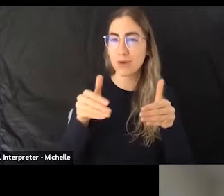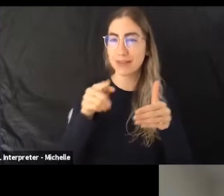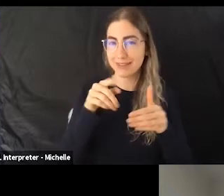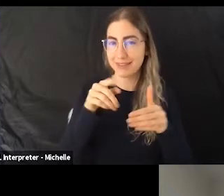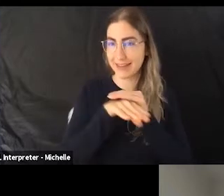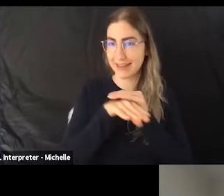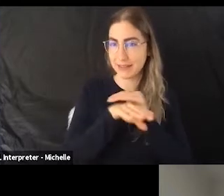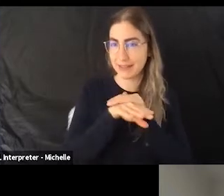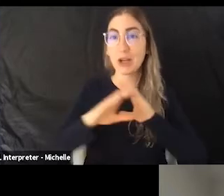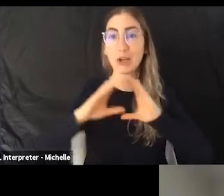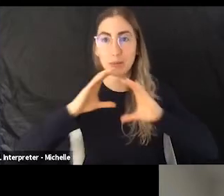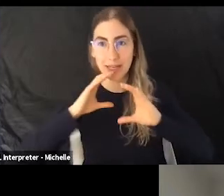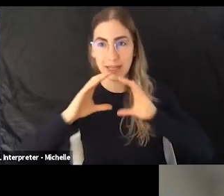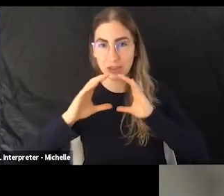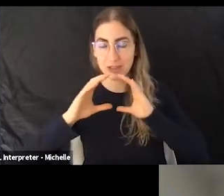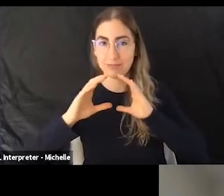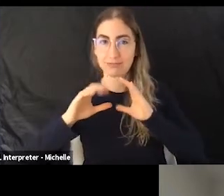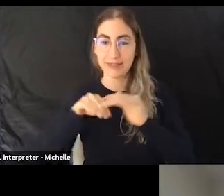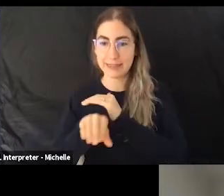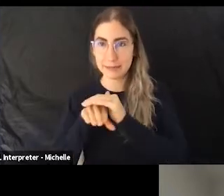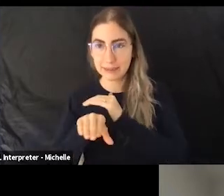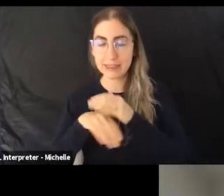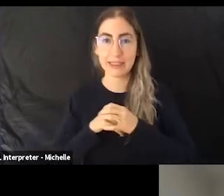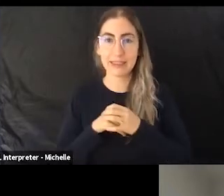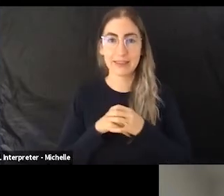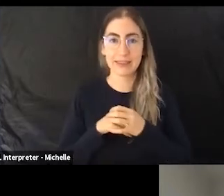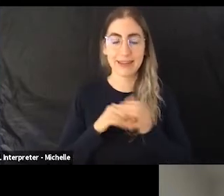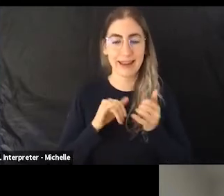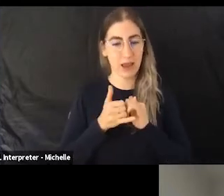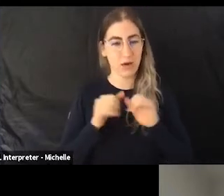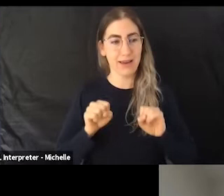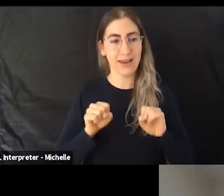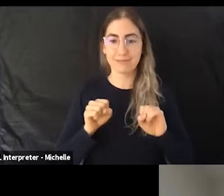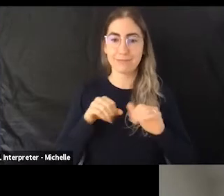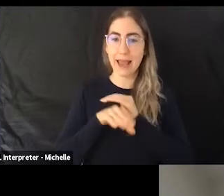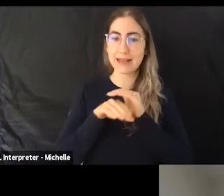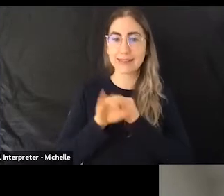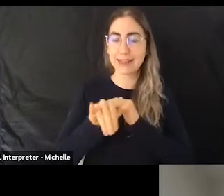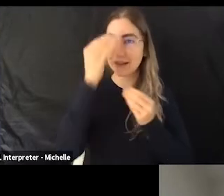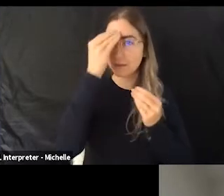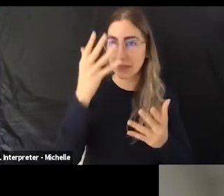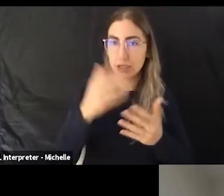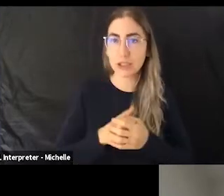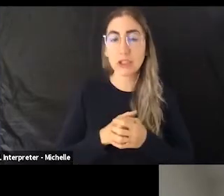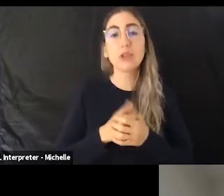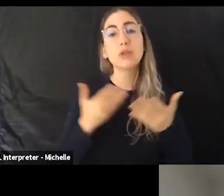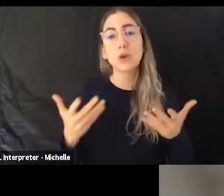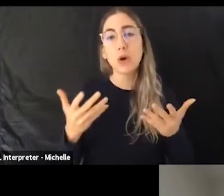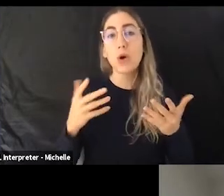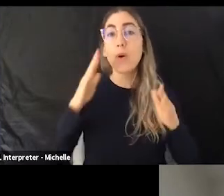, COMMUNICATION ACCESSIBILITY AND ACCESS TO INFORMATION. WE HOPED THAT THE SURVEY WOULD HELP US BETTER UNDERSTAND NOT